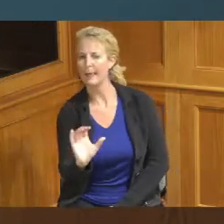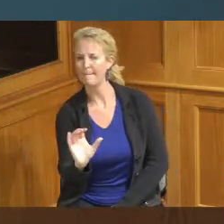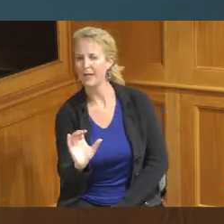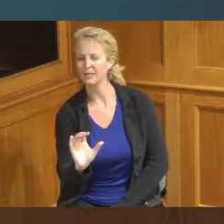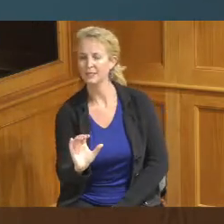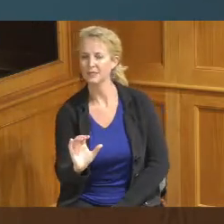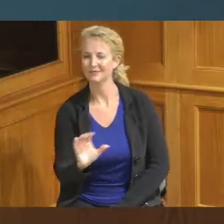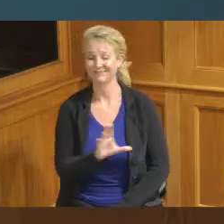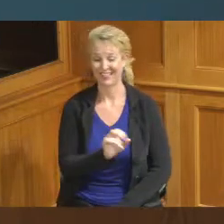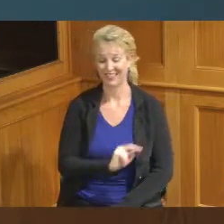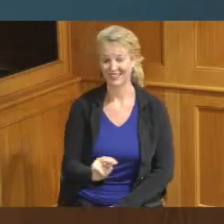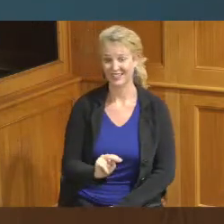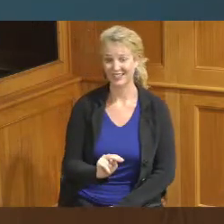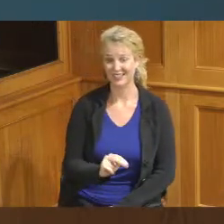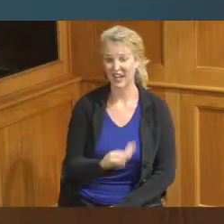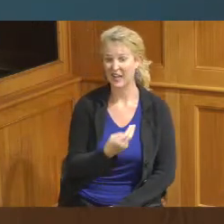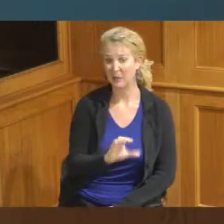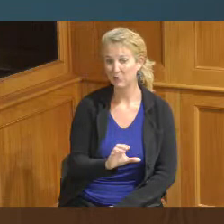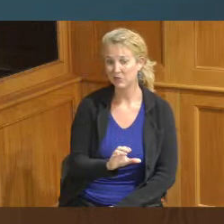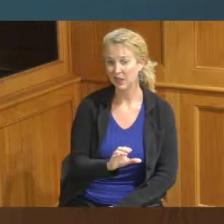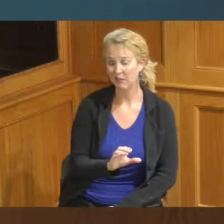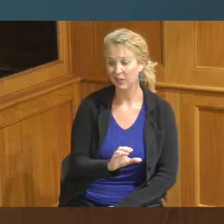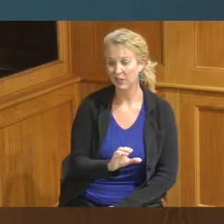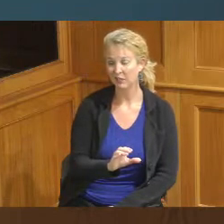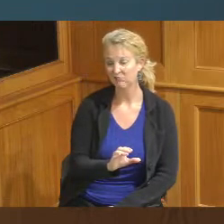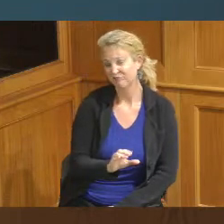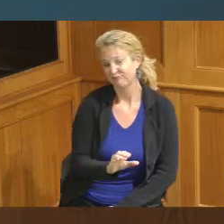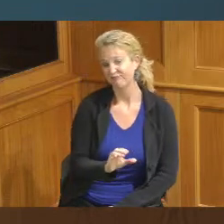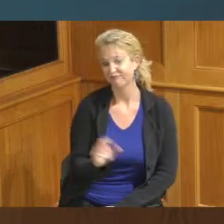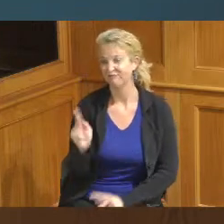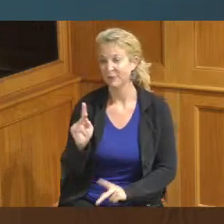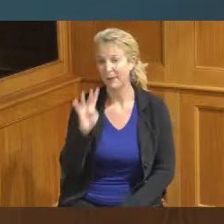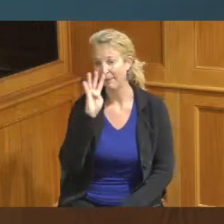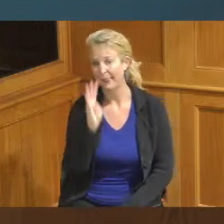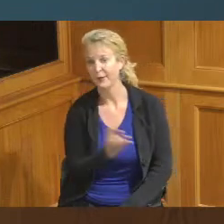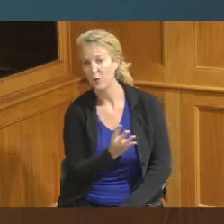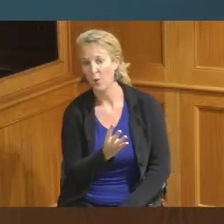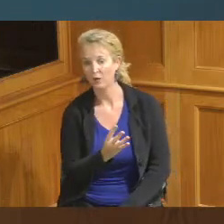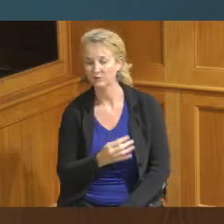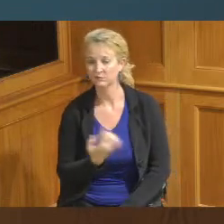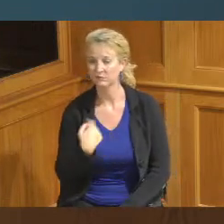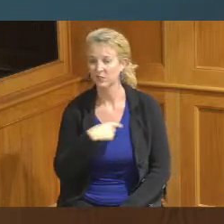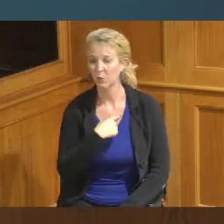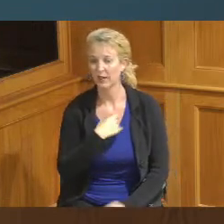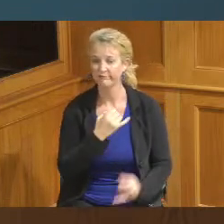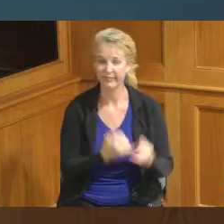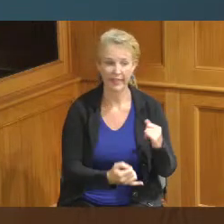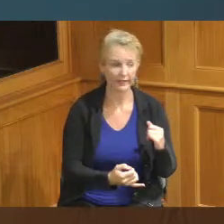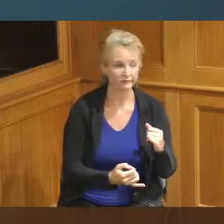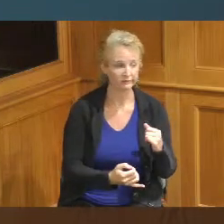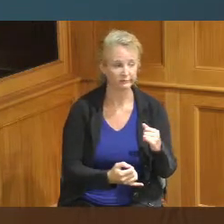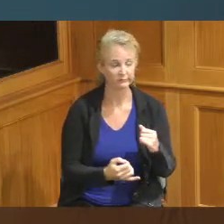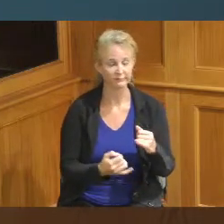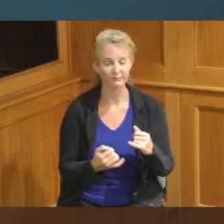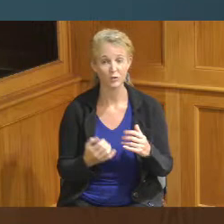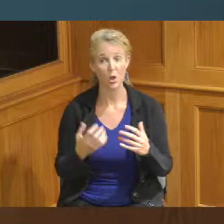Cincinnati and Hamilton County area we're we get the leftovers and I wanted to be clear with them